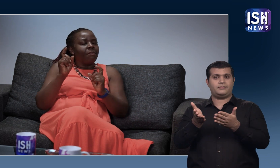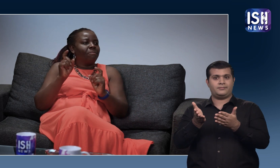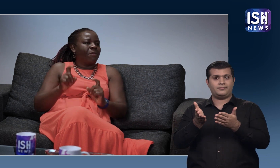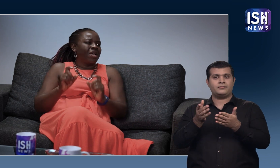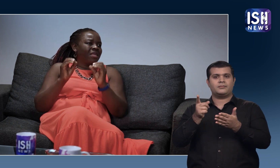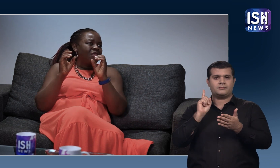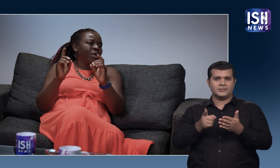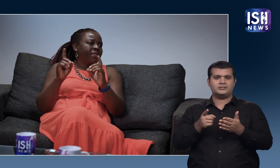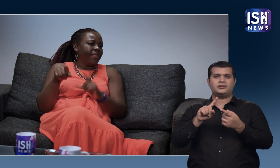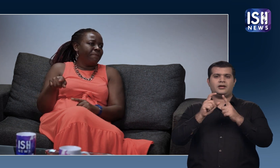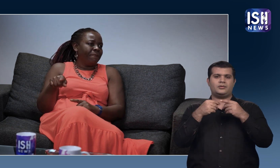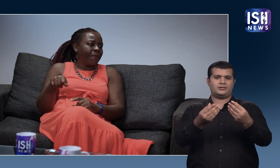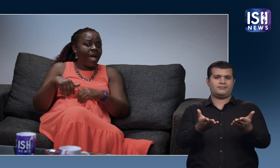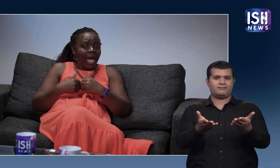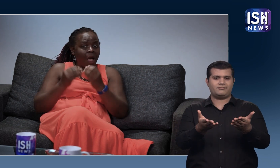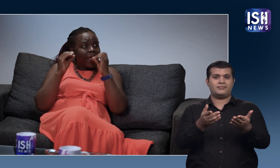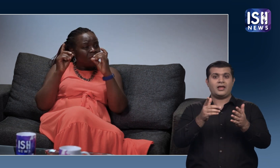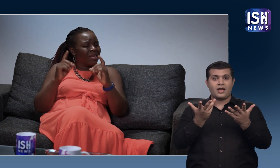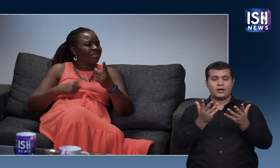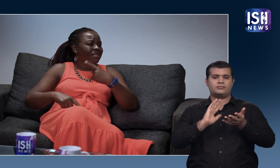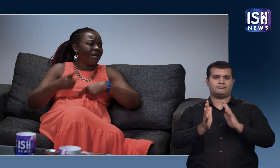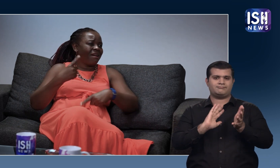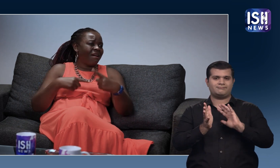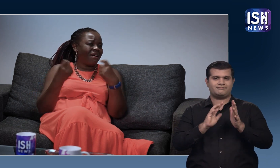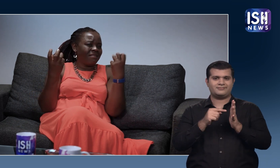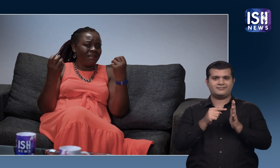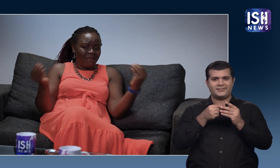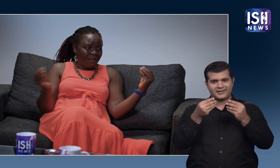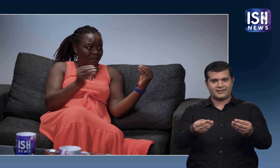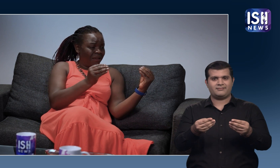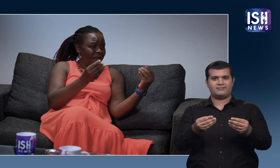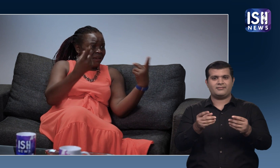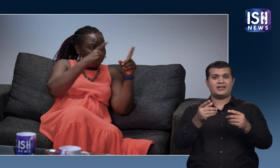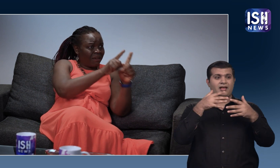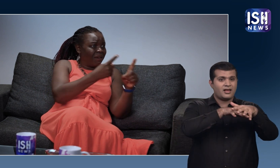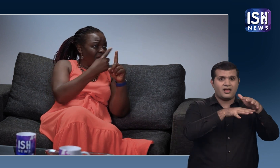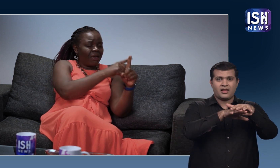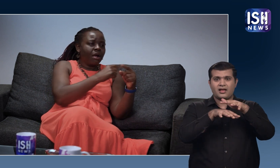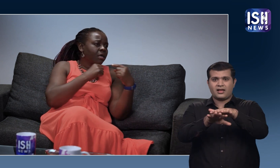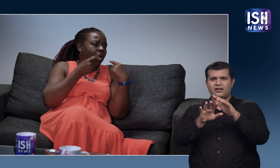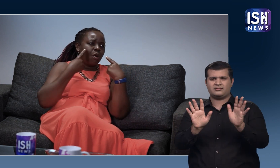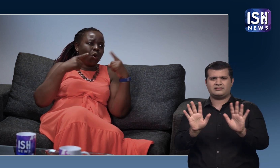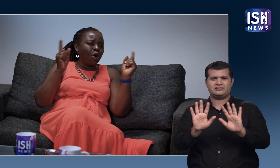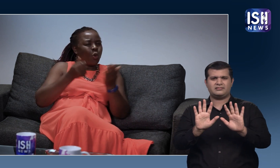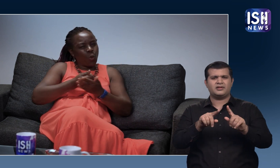You must educate them. How? By promoting Education via Indian Sign Language. Mainstreaming the Deaf students into Hearing schools does not really work out.